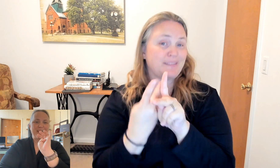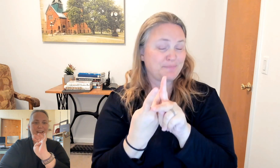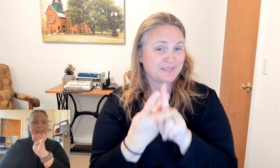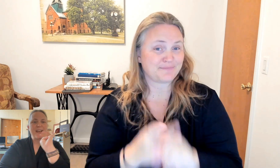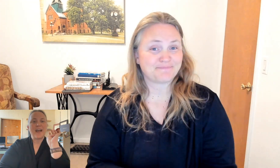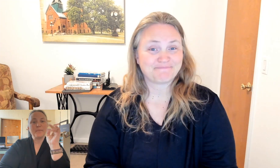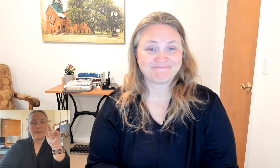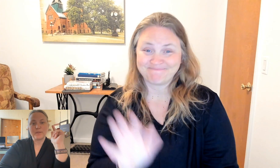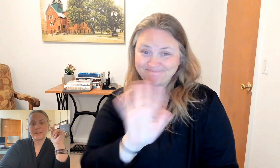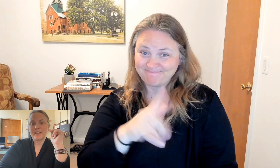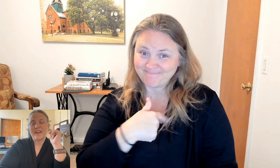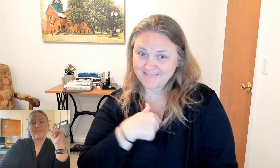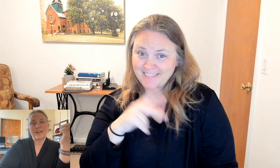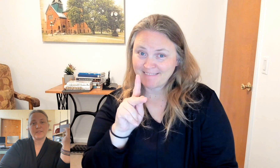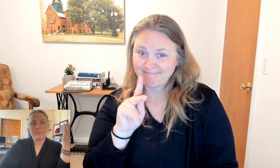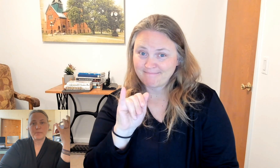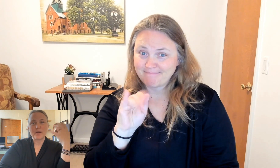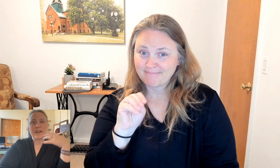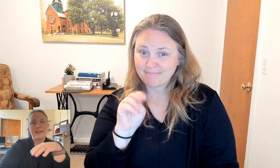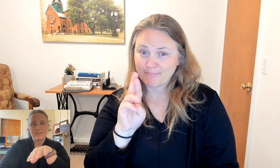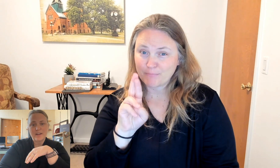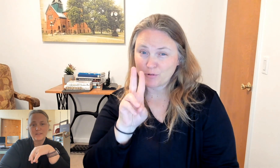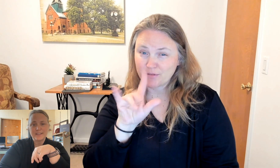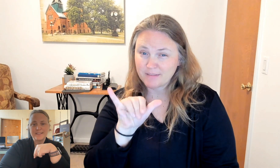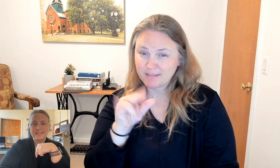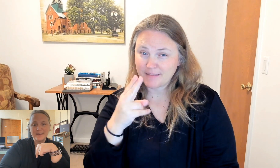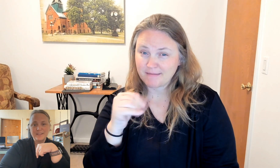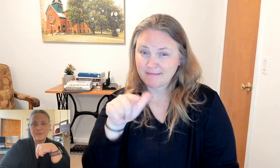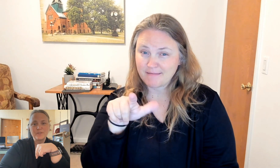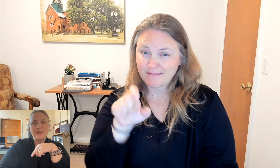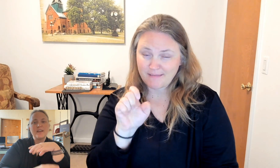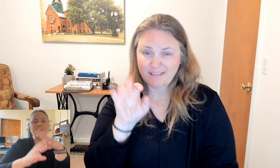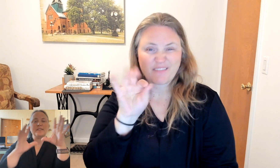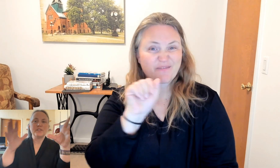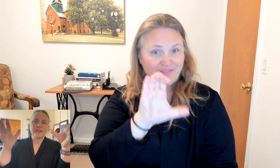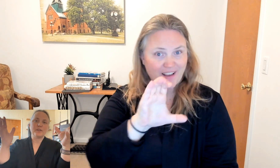Hi, I'm Kimberly, a faculty member and a faculty success coach, and on this channel